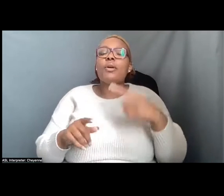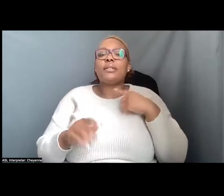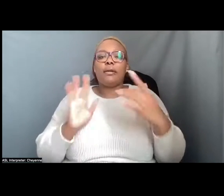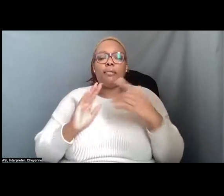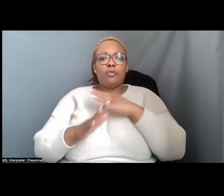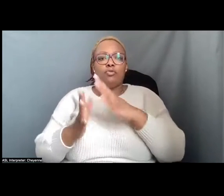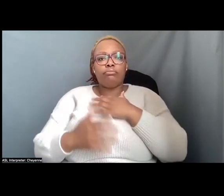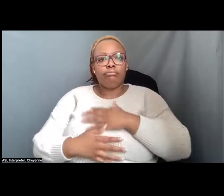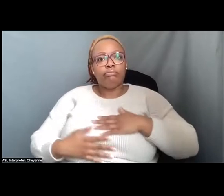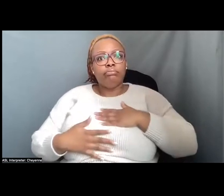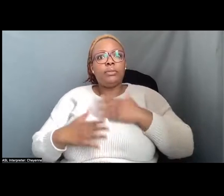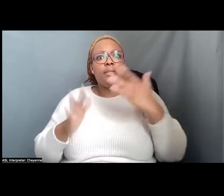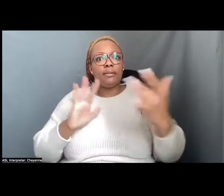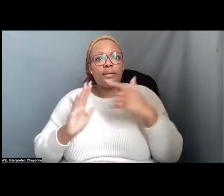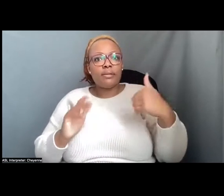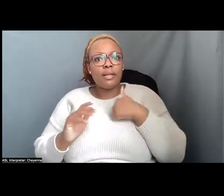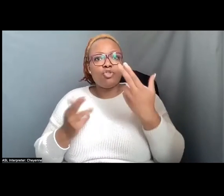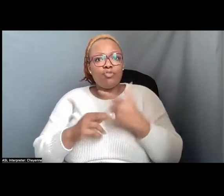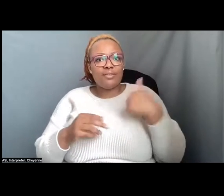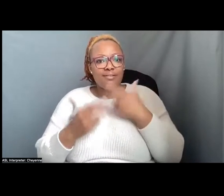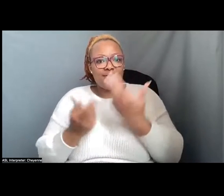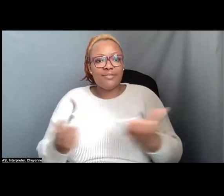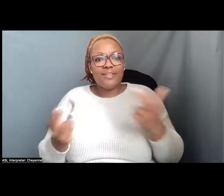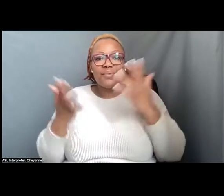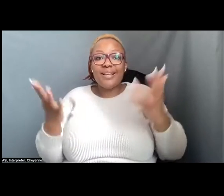us and use us as a resource. We are here to support you in this process.